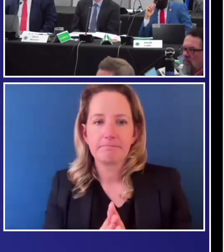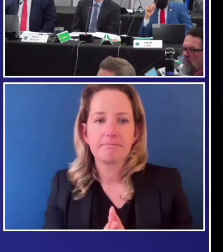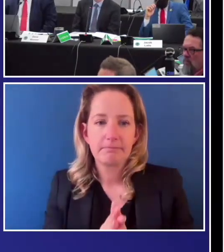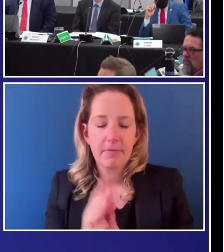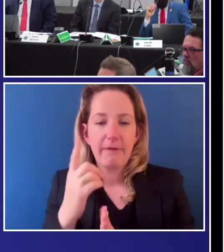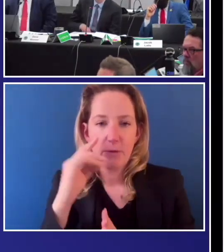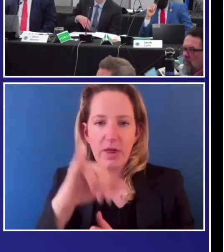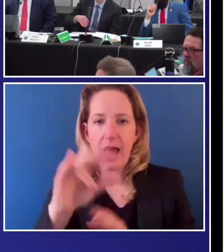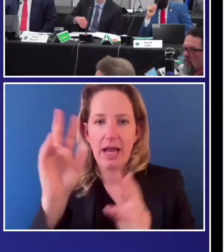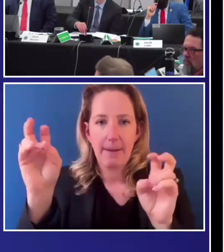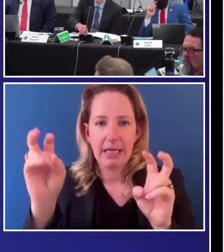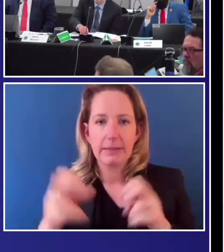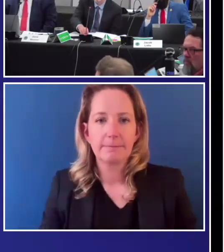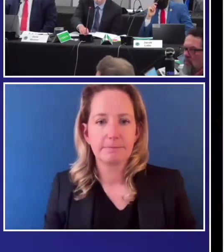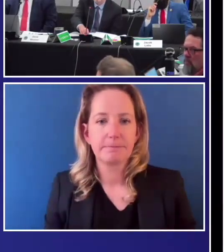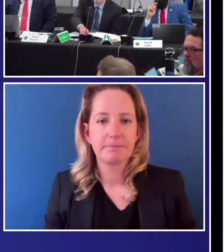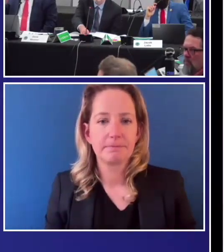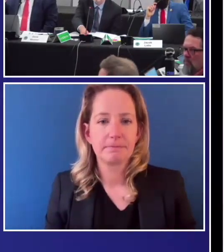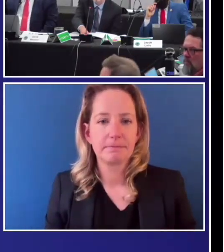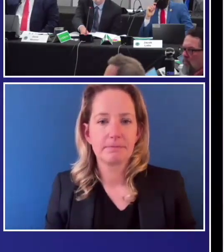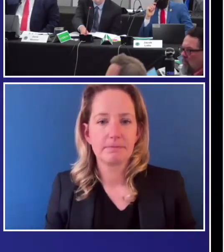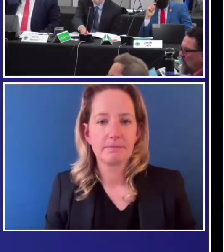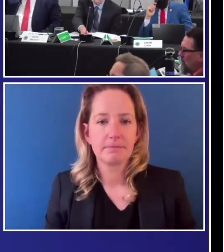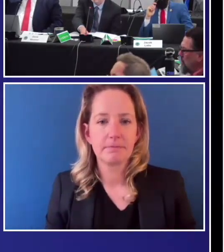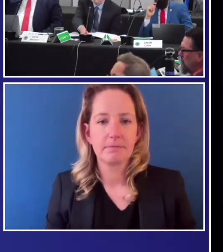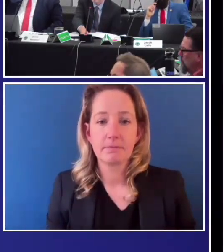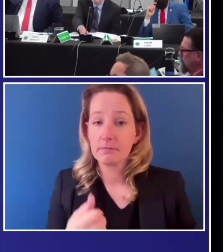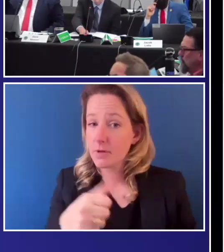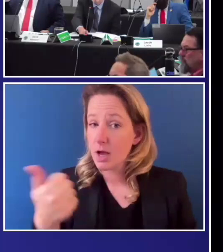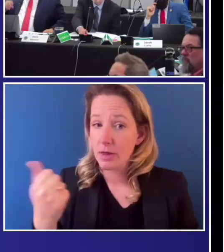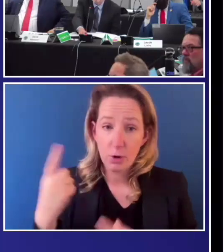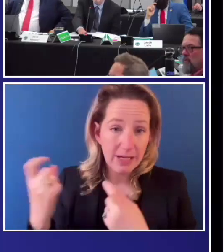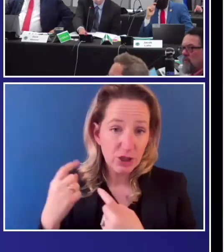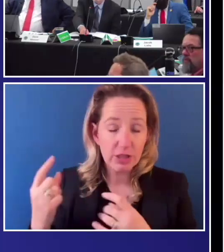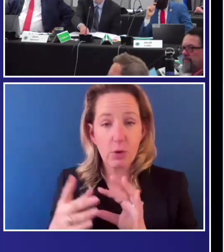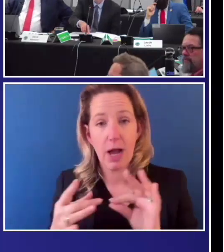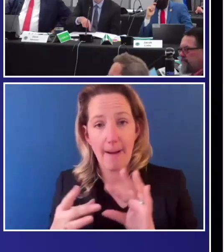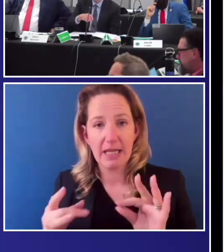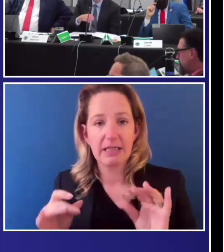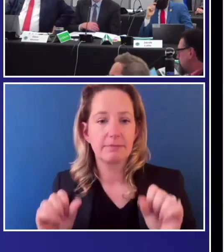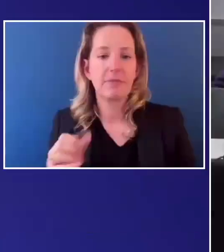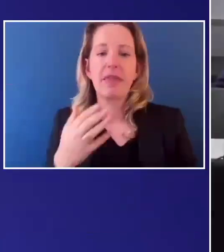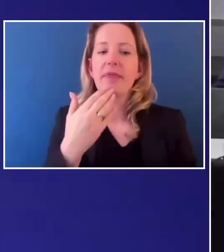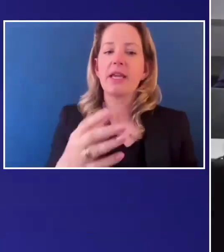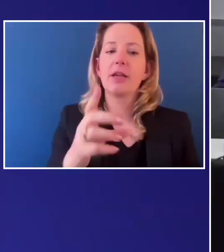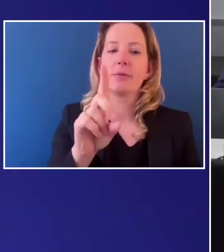that topic. And now we can take other questions or comments. Thank you, Dave. Aaron?